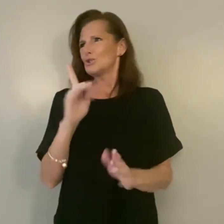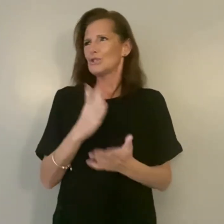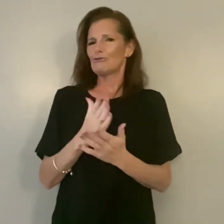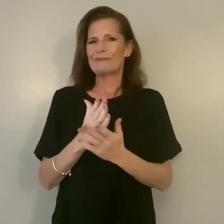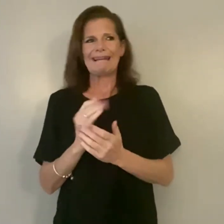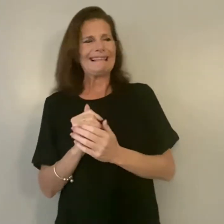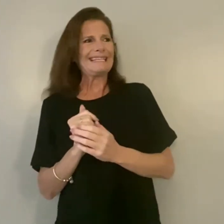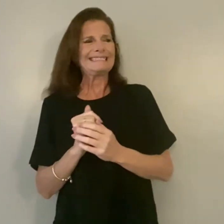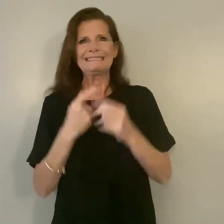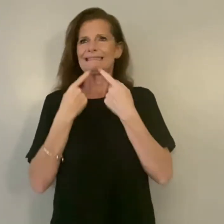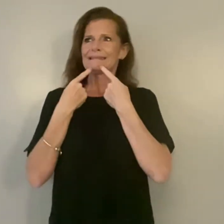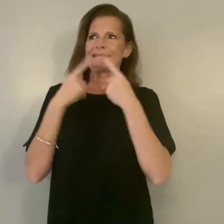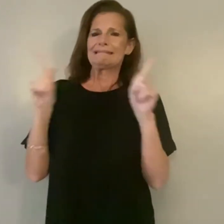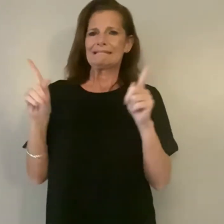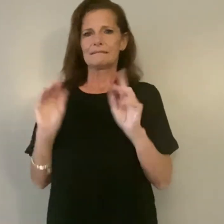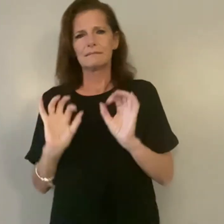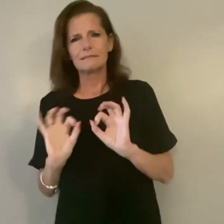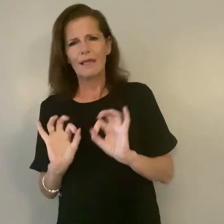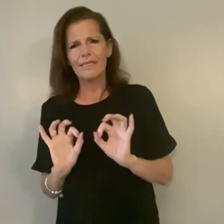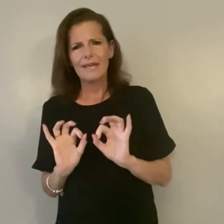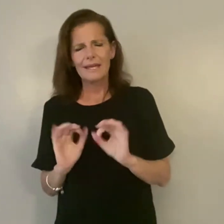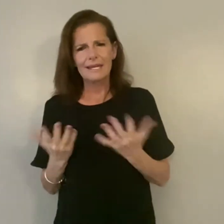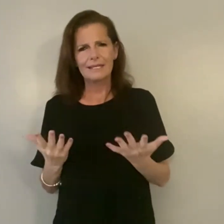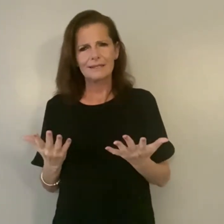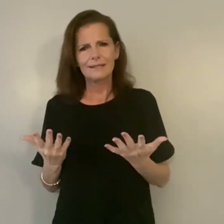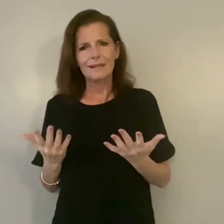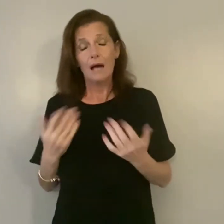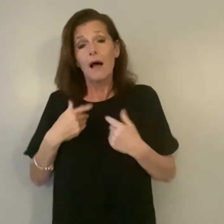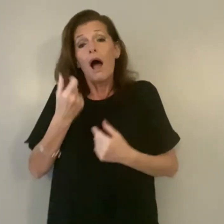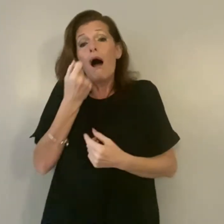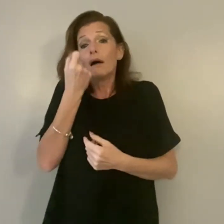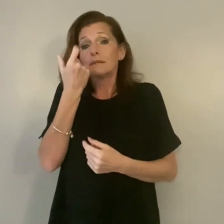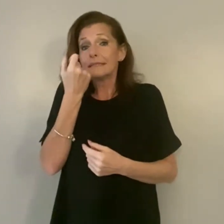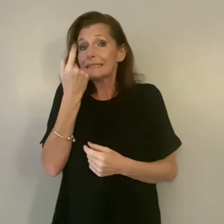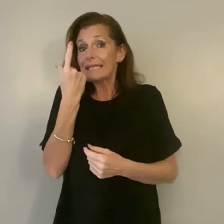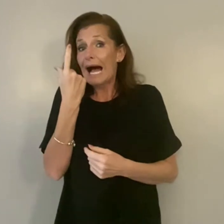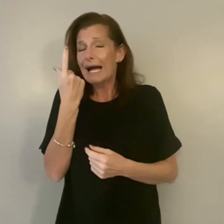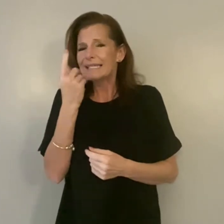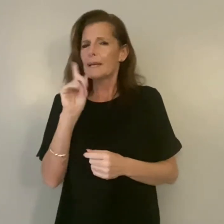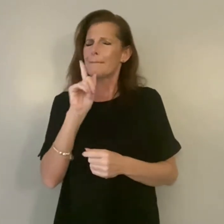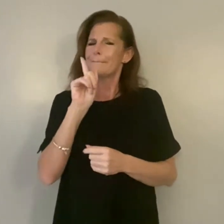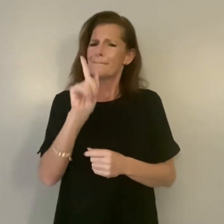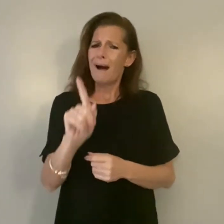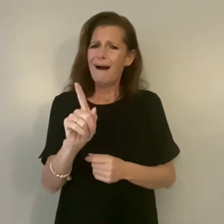and it's always behind closed doors. And whilst that's completely understandable,